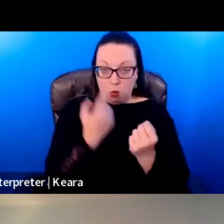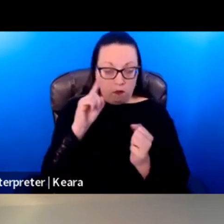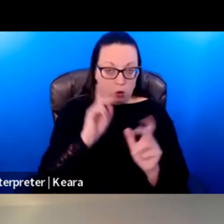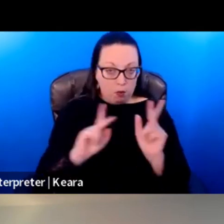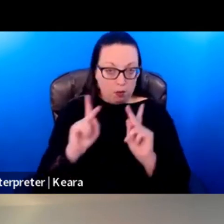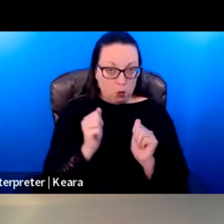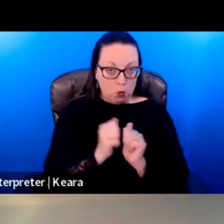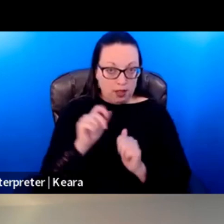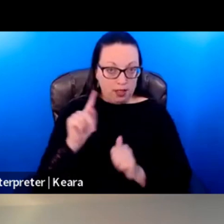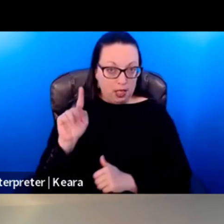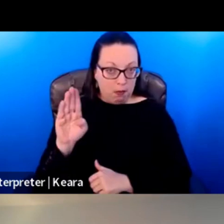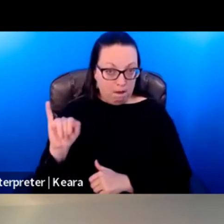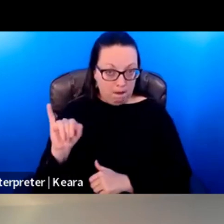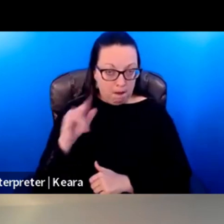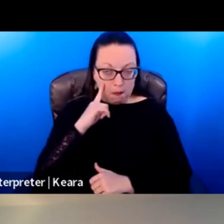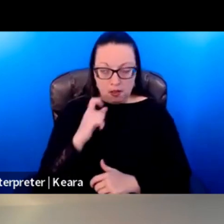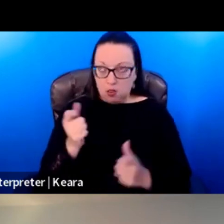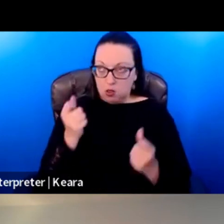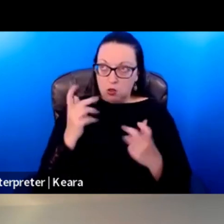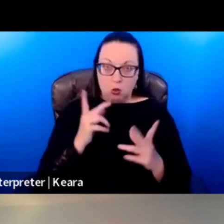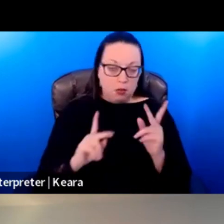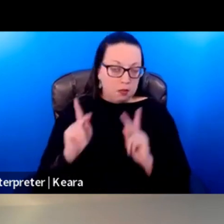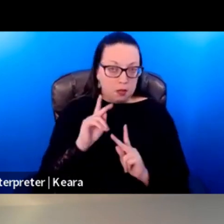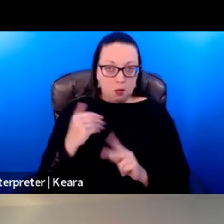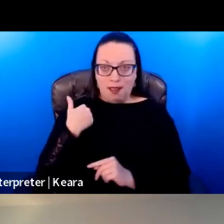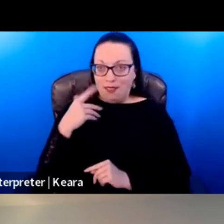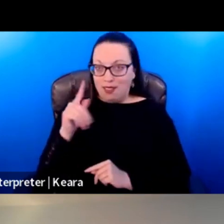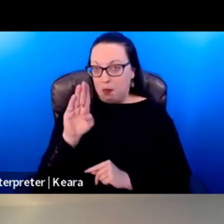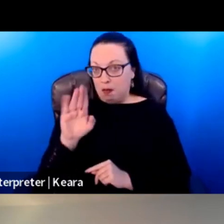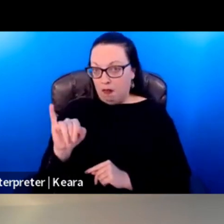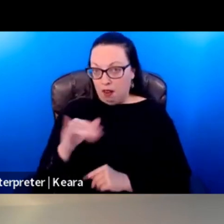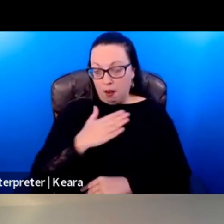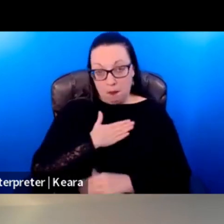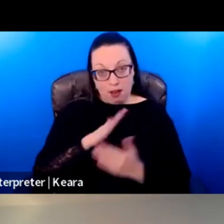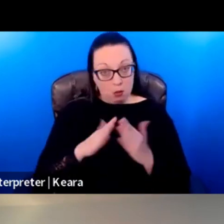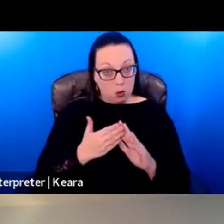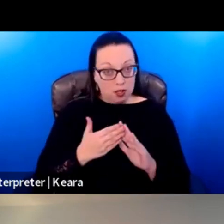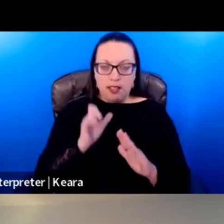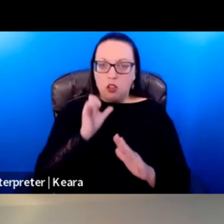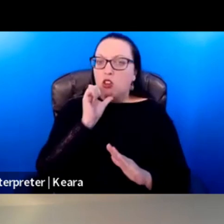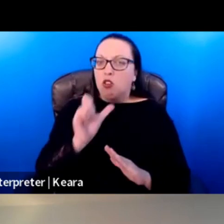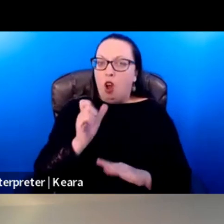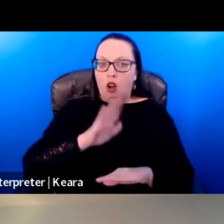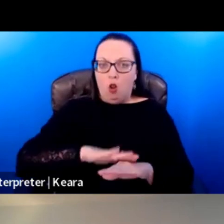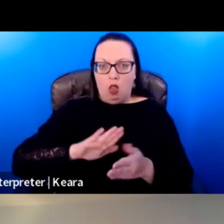there's so many people that have TBI in my community that are not on the waiver, TBI waiver, New